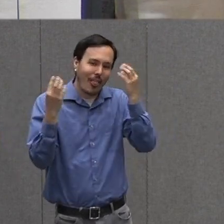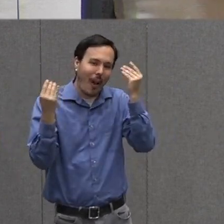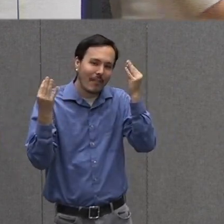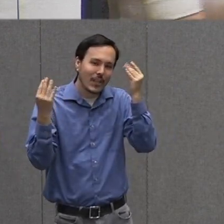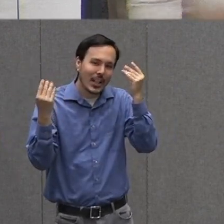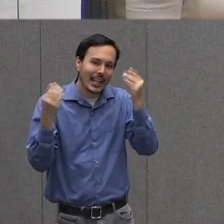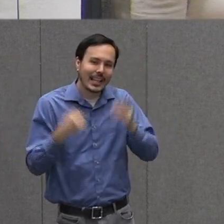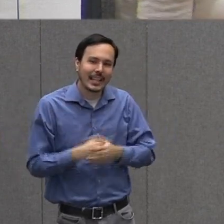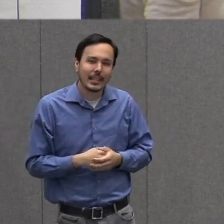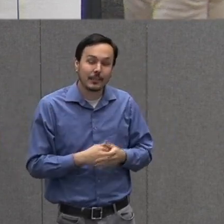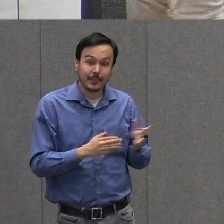Let's go to the next one.